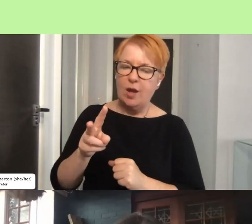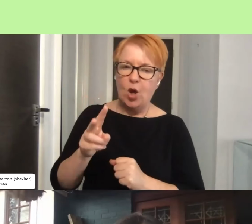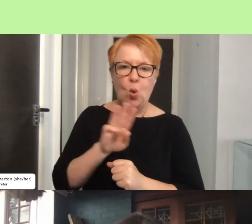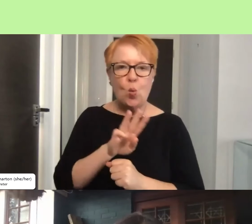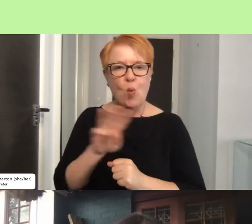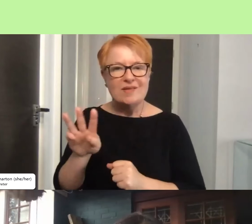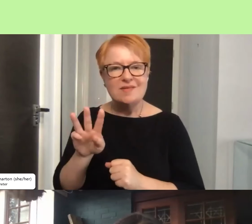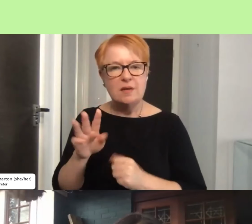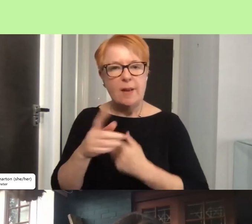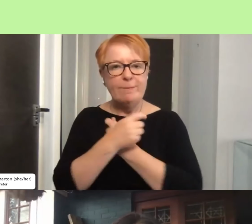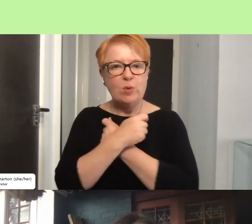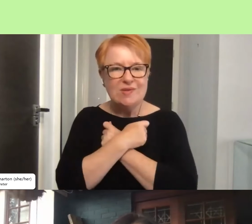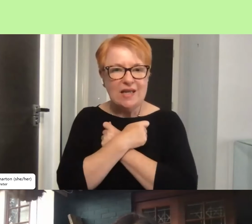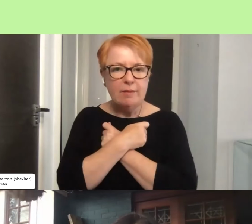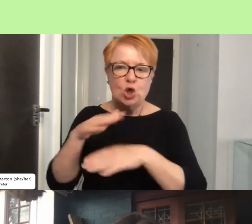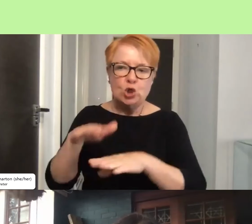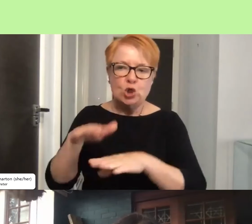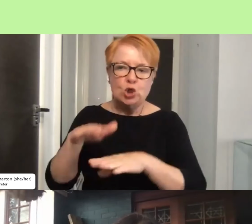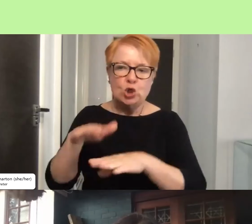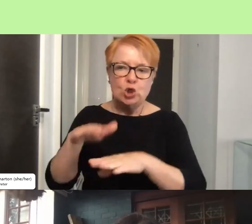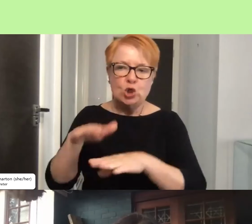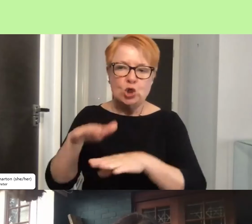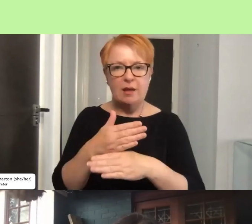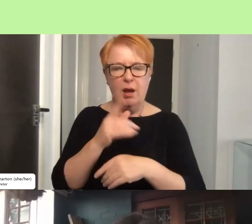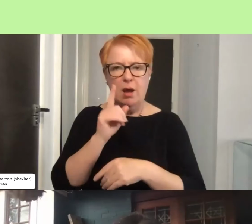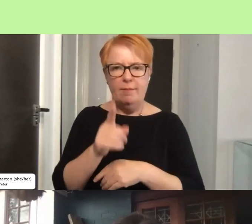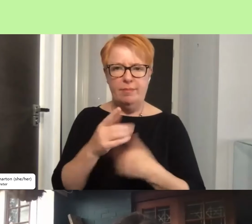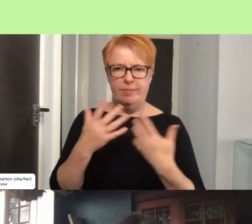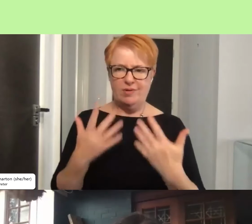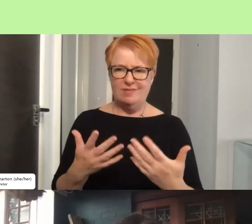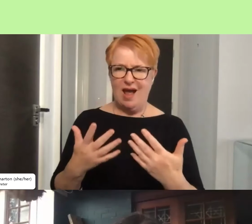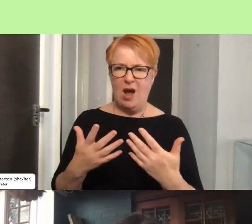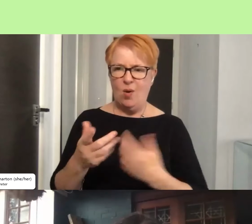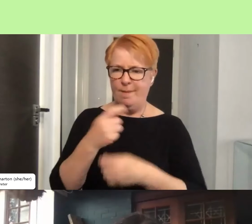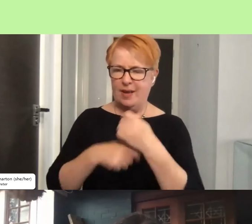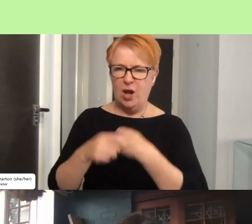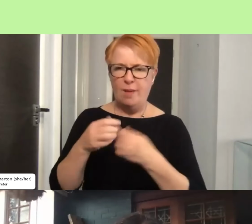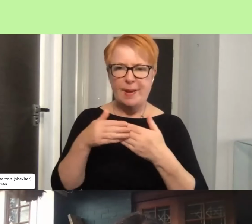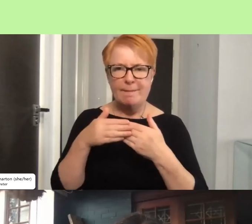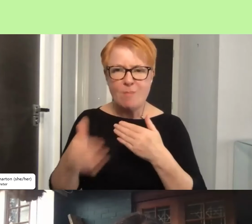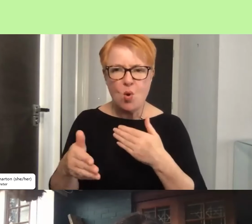But now they're becoming themselves in heavier bureaucratic structures, which was not the